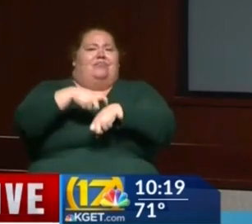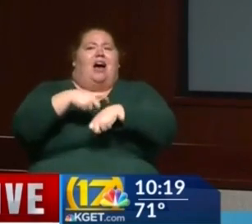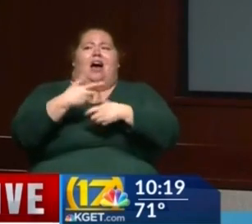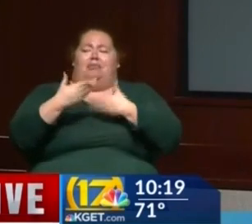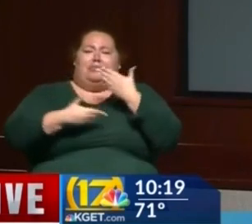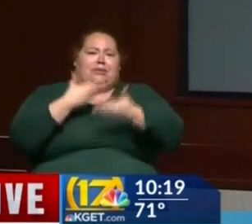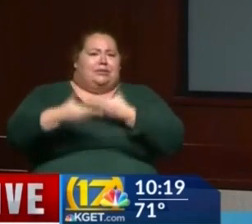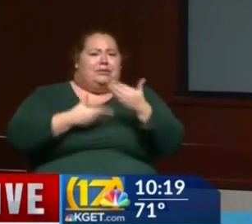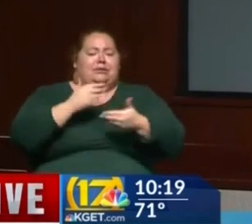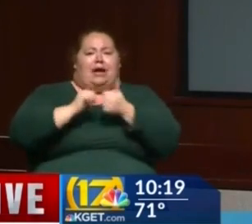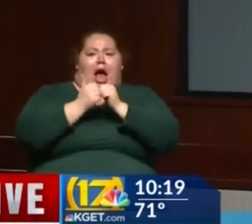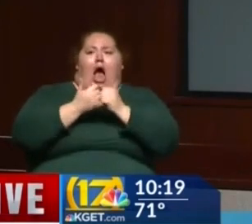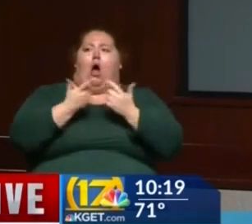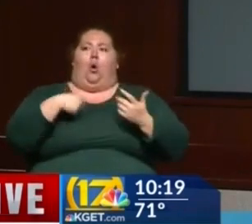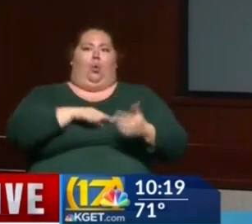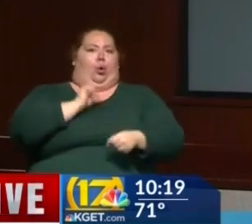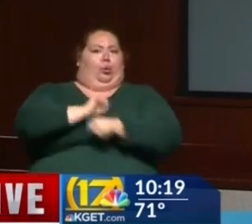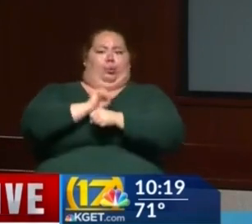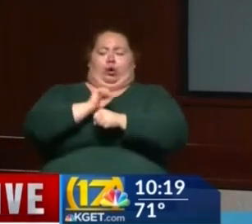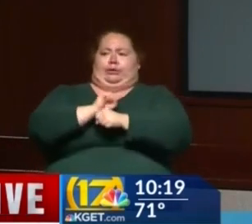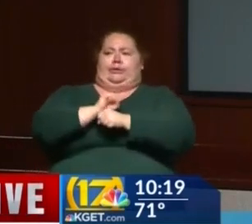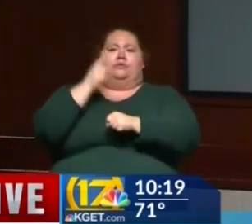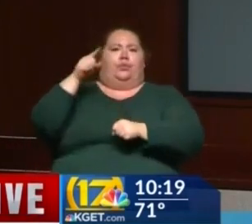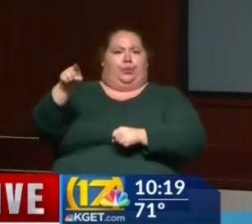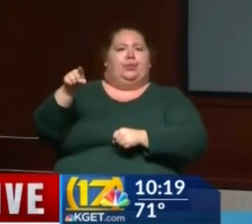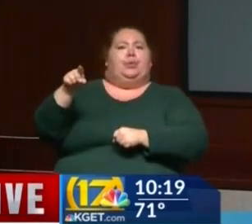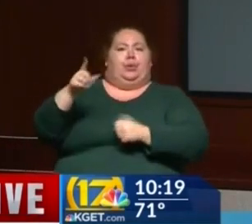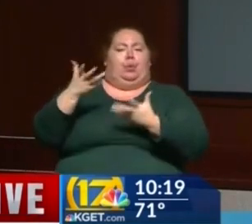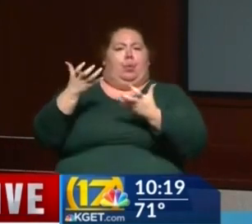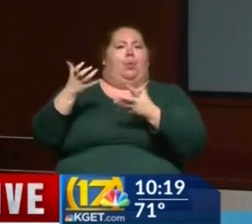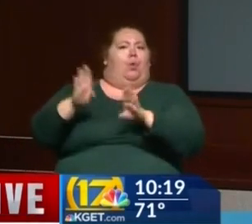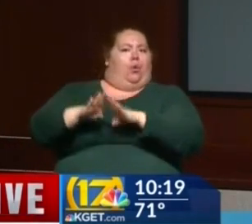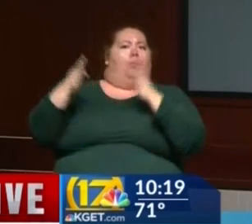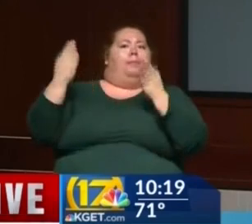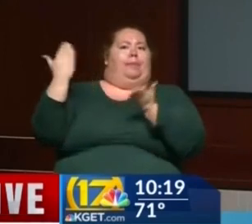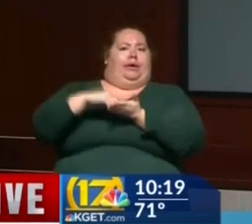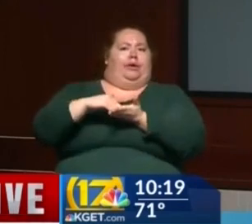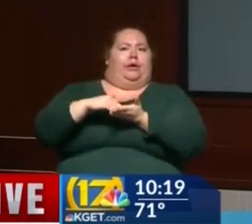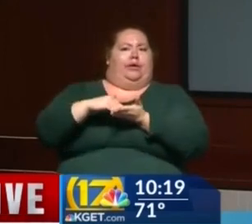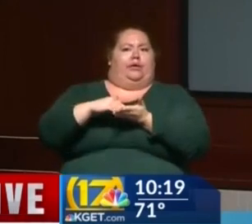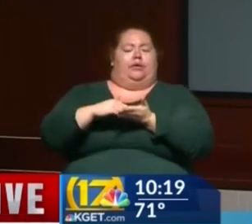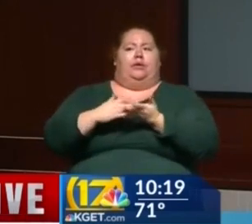THOSE BUSINESSES WE APPRECIATE IT WE ASK YOU TO KEEP IT UP. WE KNOW YOU ARE DOING SO UNDER VERY DIFFICULT CIRCUMSTANCES.